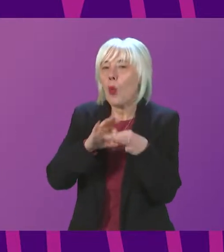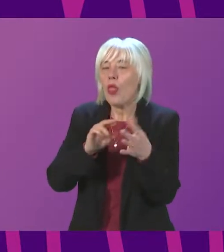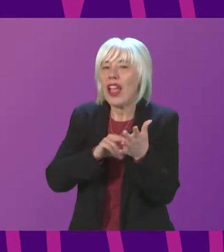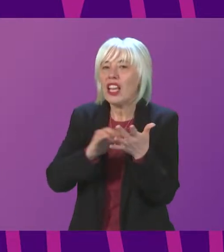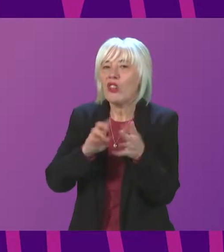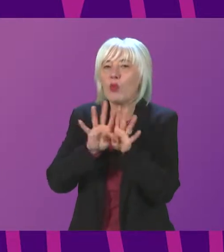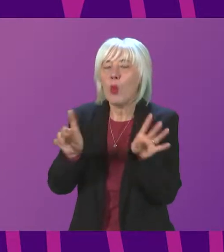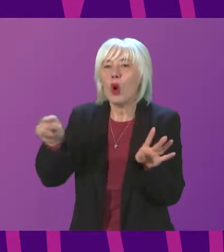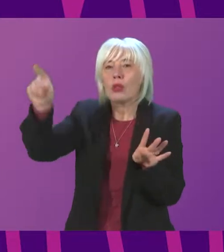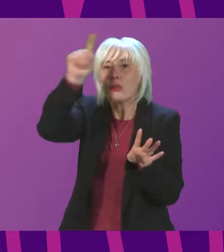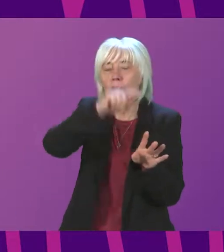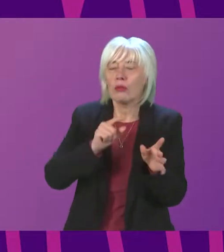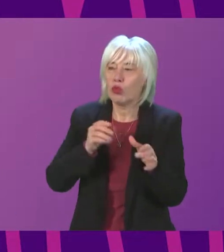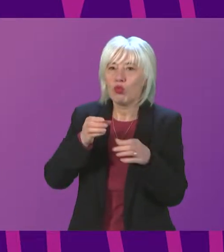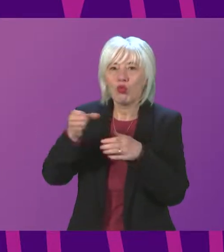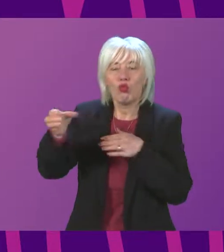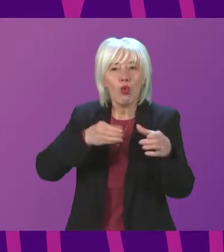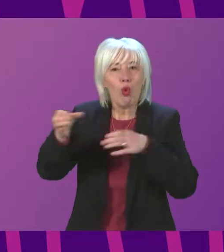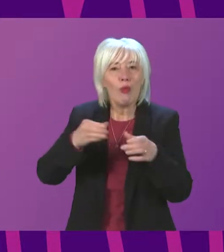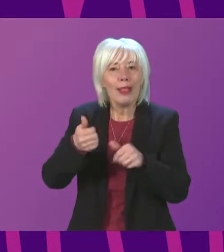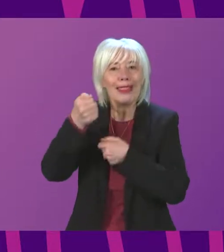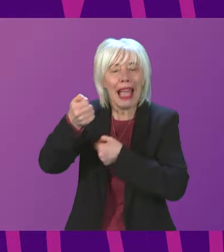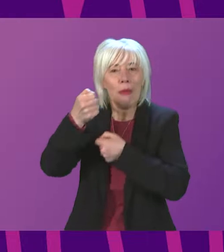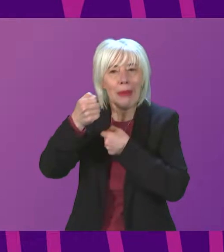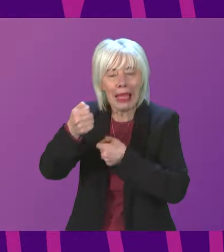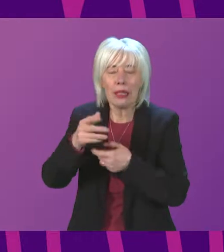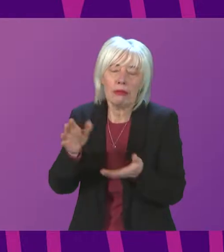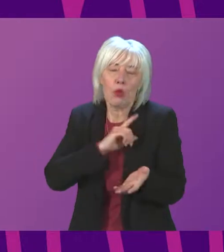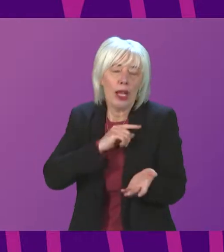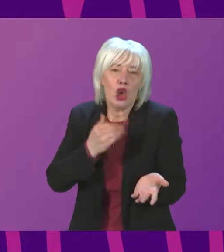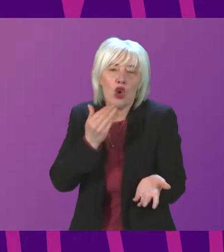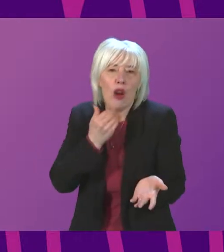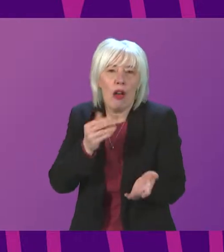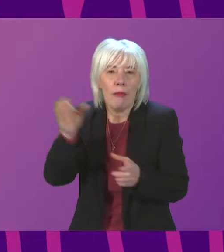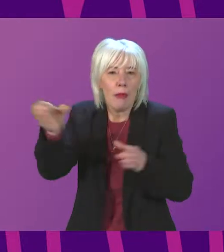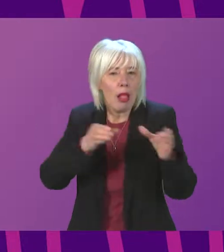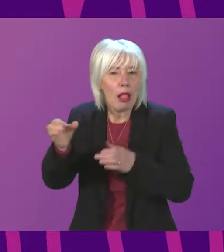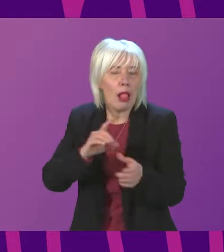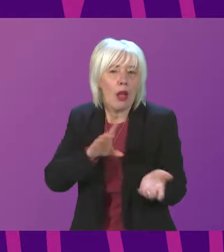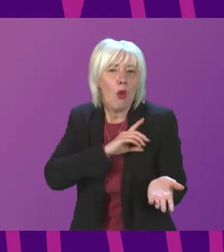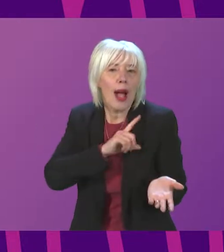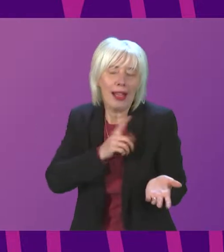recruitment campaigns, because one of the big challenges that we face is a shortage of labour, which is exacerbated by Brexit.